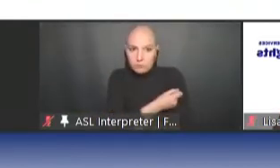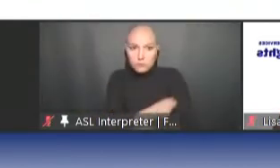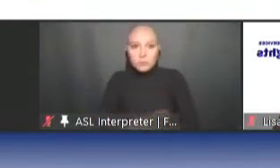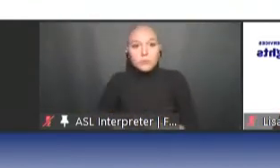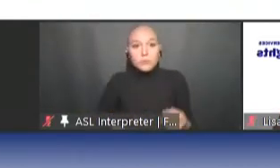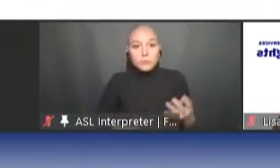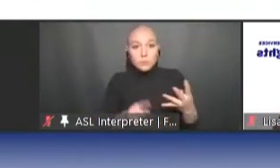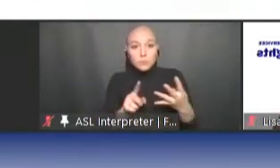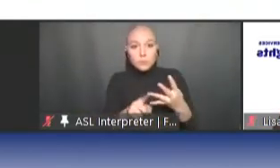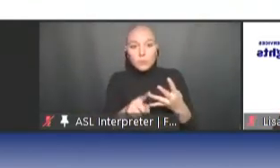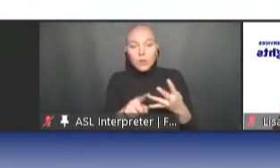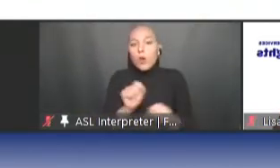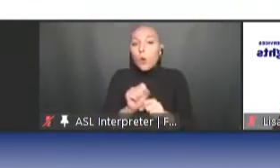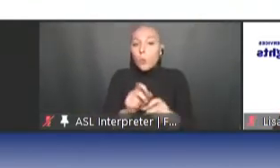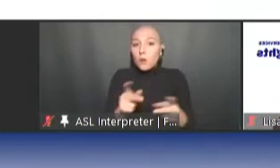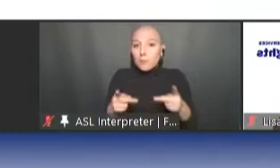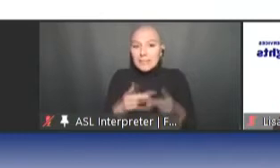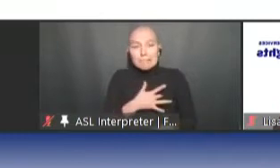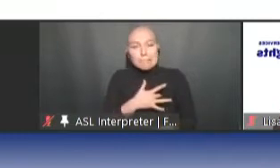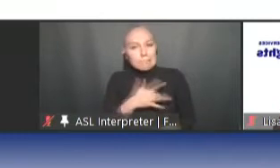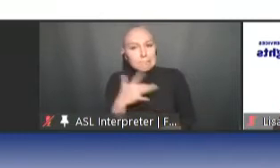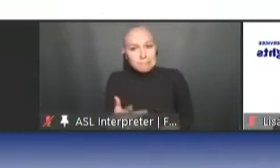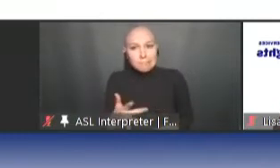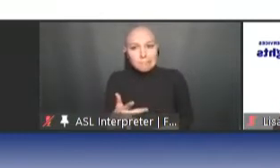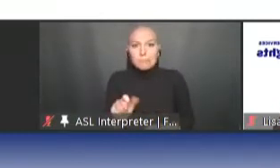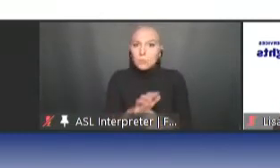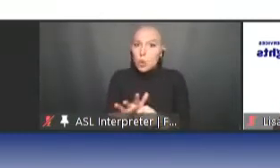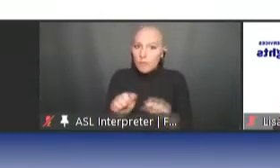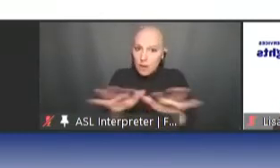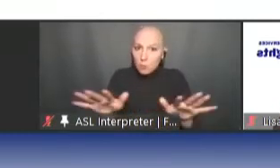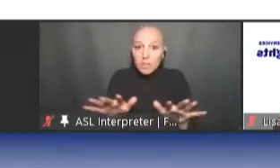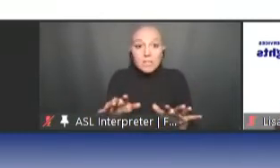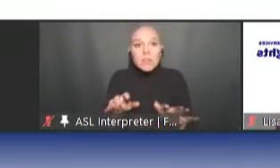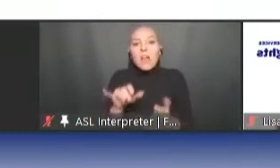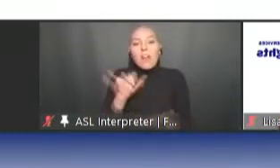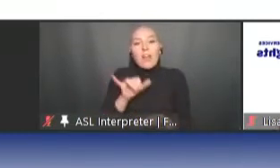facilities where social distancing isn't possible, like meatpacking and poultry processing plants,